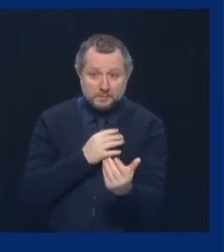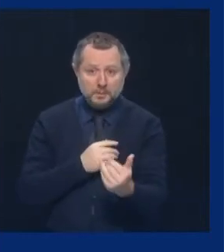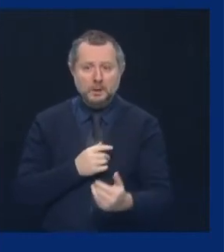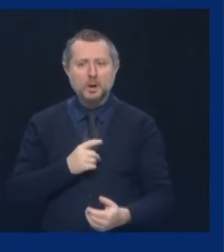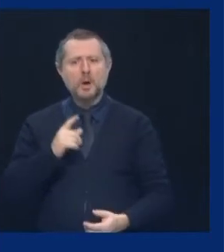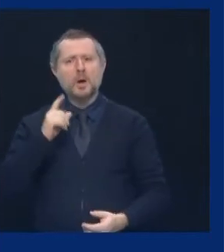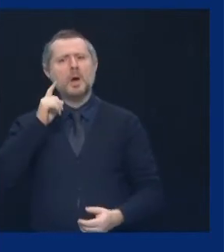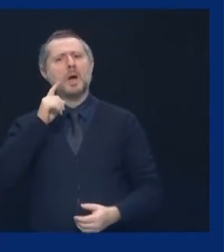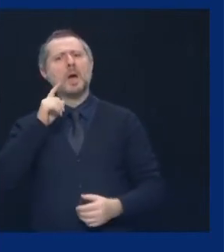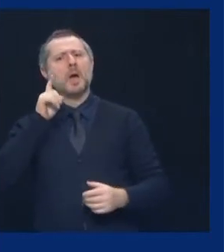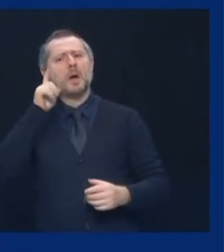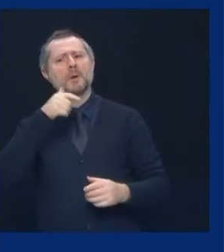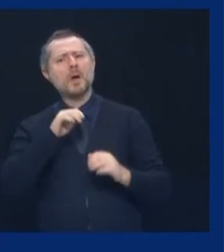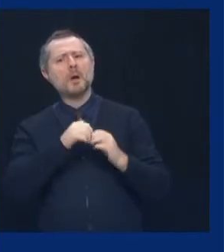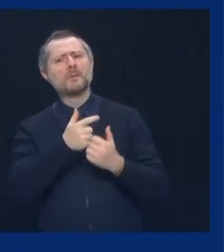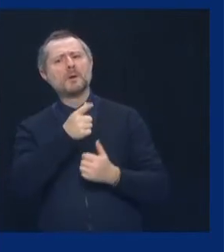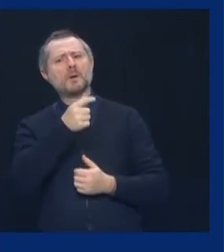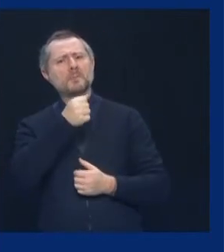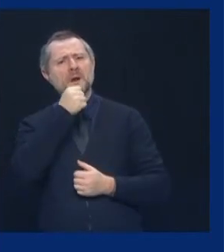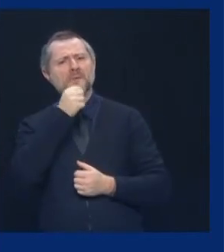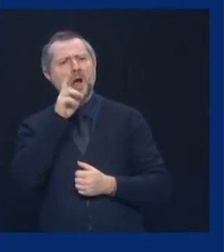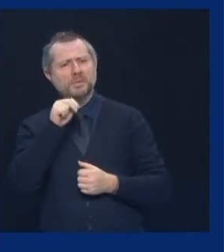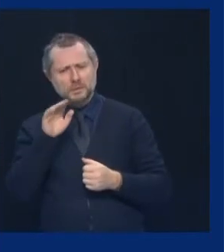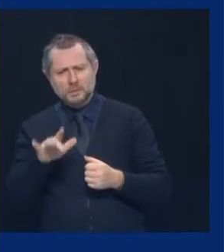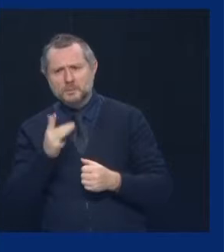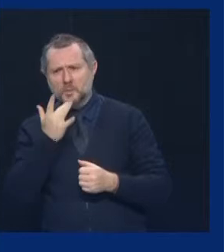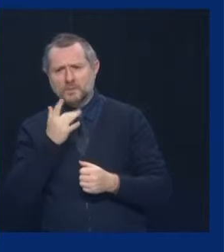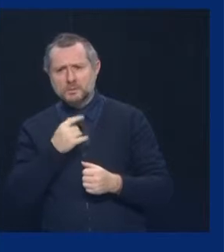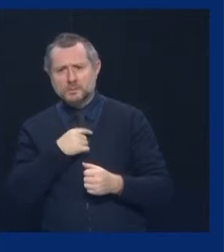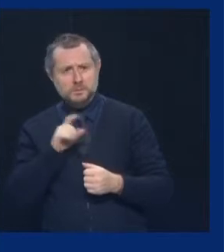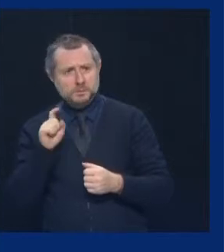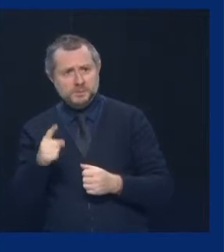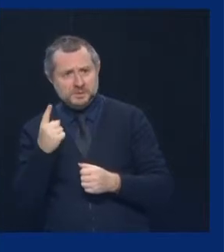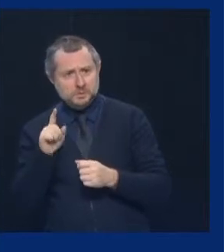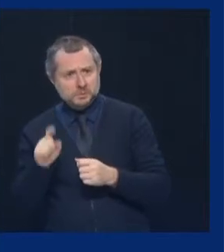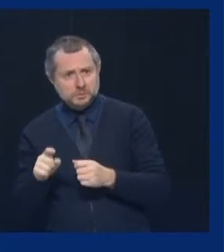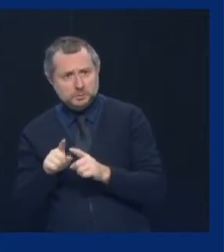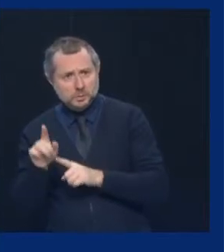GWEN HOGAN? OPERATOR, HOW DO YOU UNMUTE A